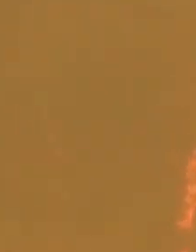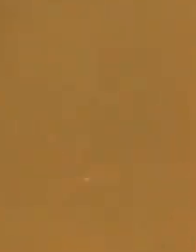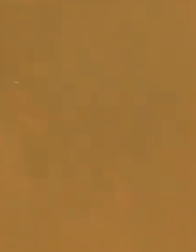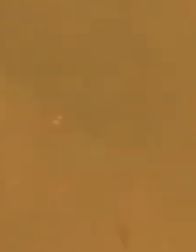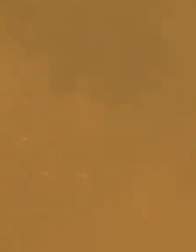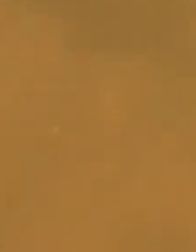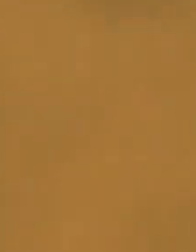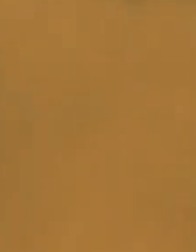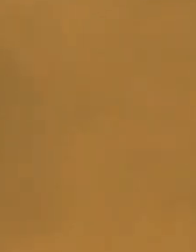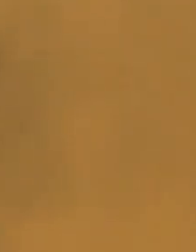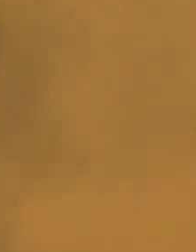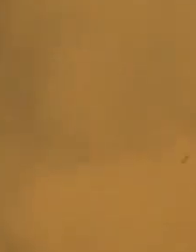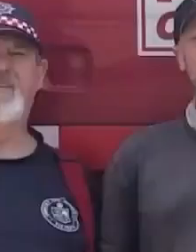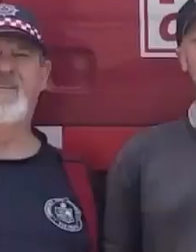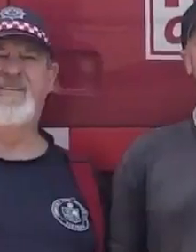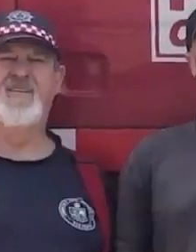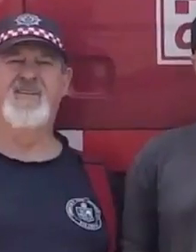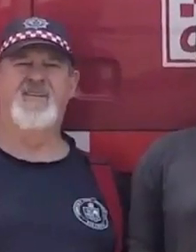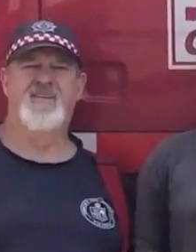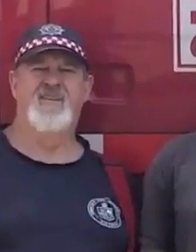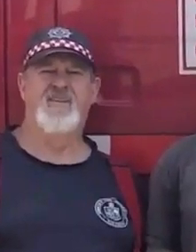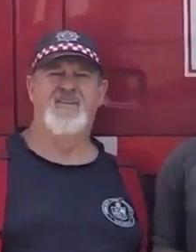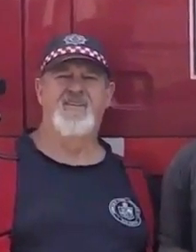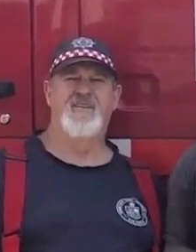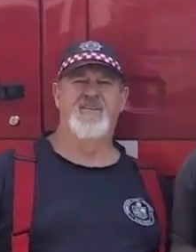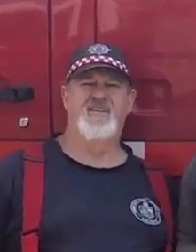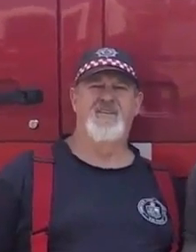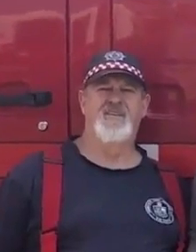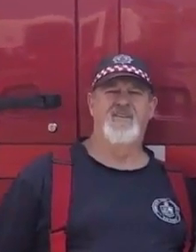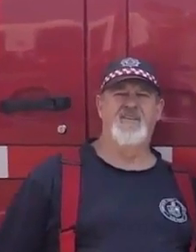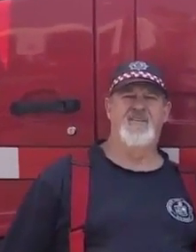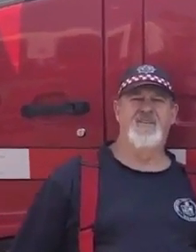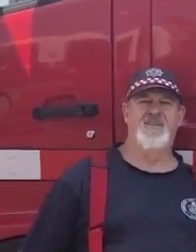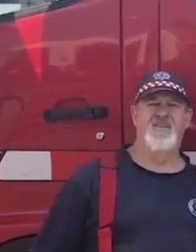YOU MAY RECALL THE U.S. SENT HUNDREDS OF FIREFIGHTERS TO AUSTRALIA TO HELP WITH THEIR MASSIVE WILDFIRES IN JANUA